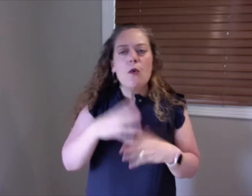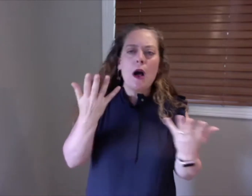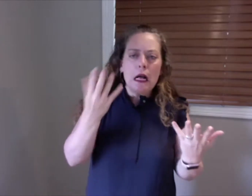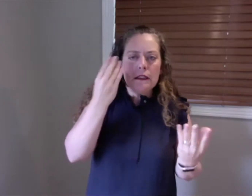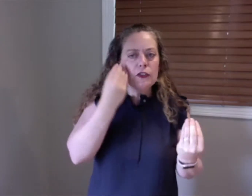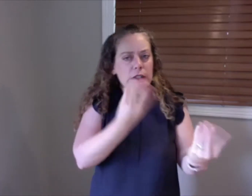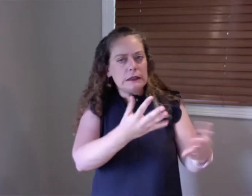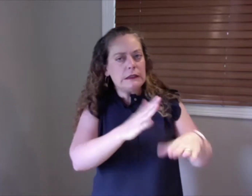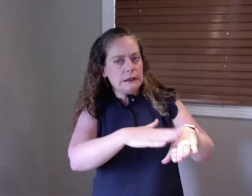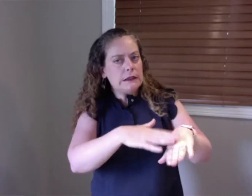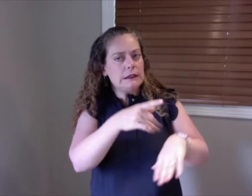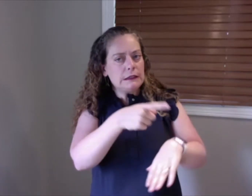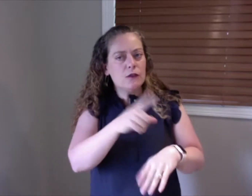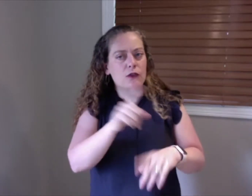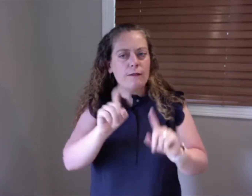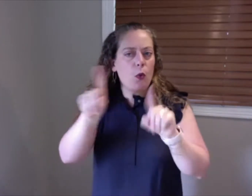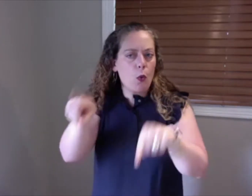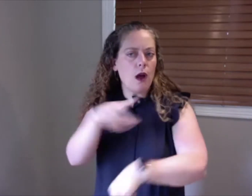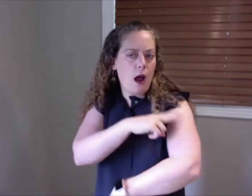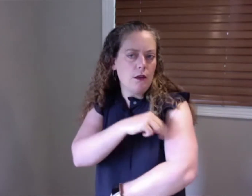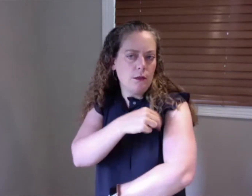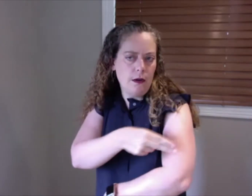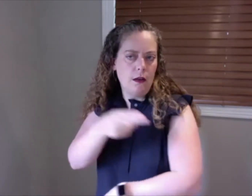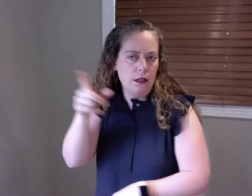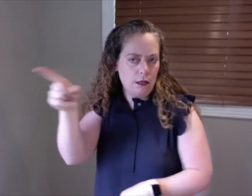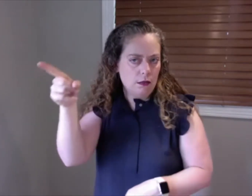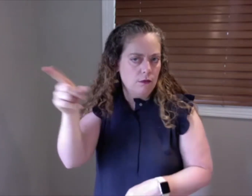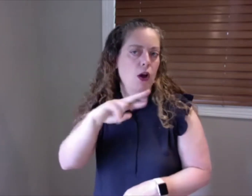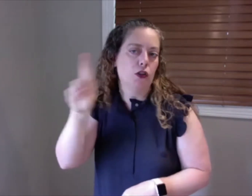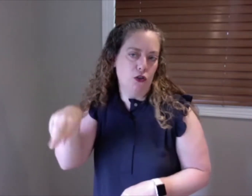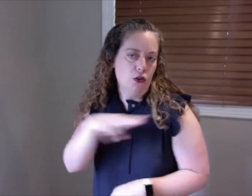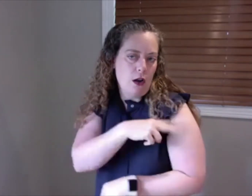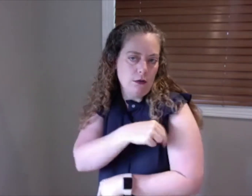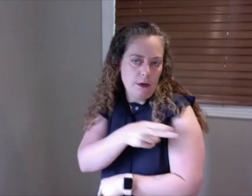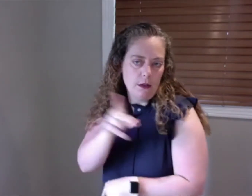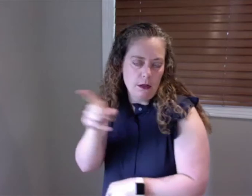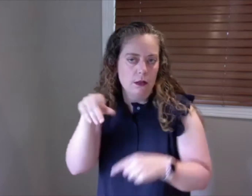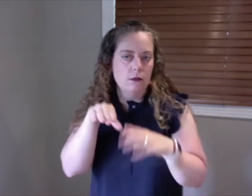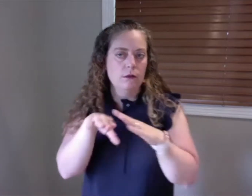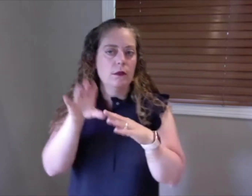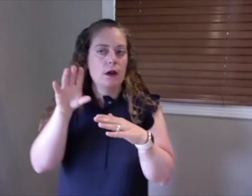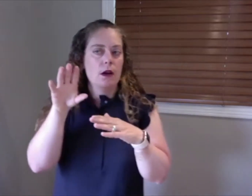and I was warned that I would have to go to the hospital there